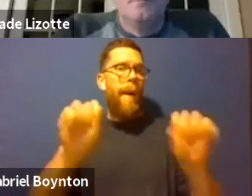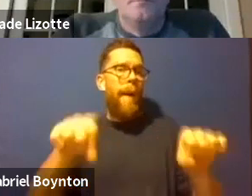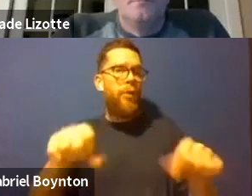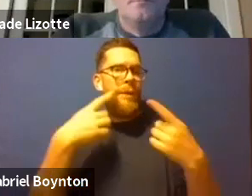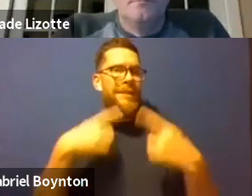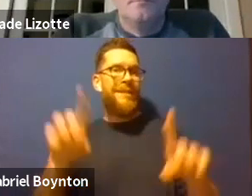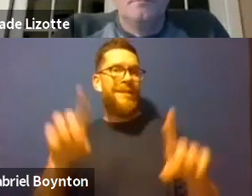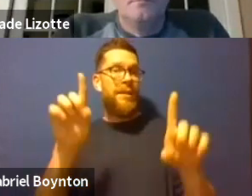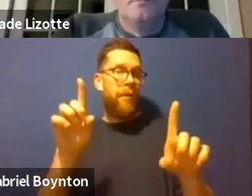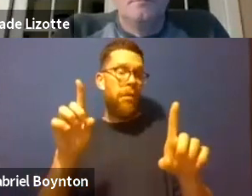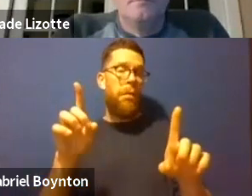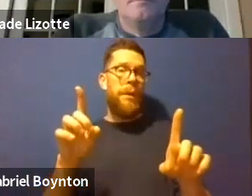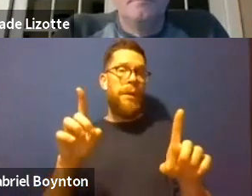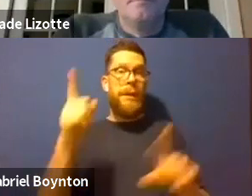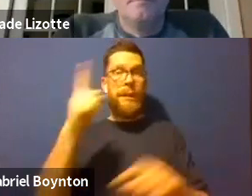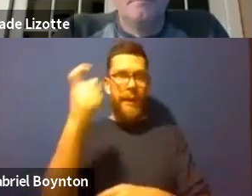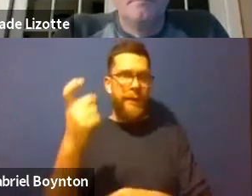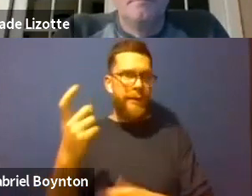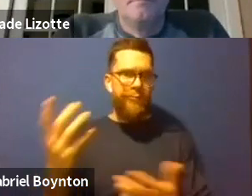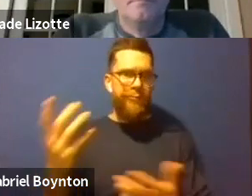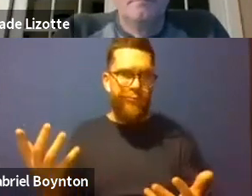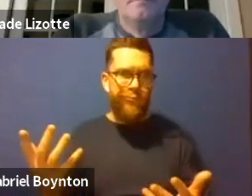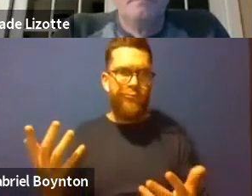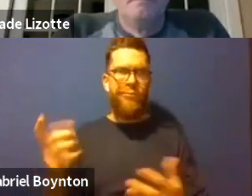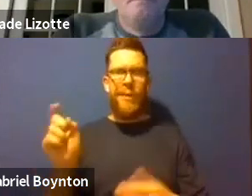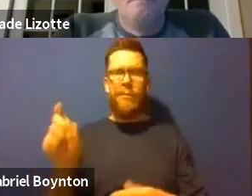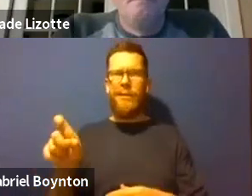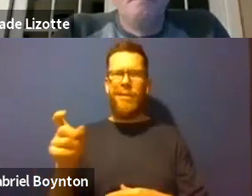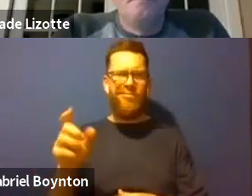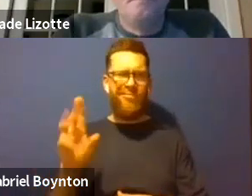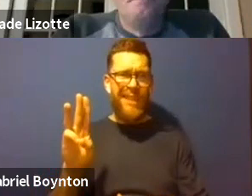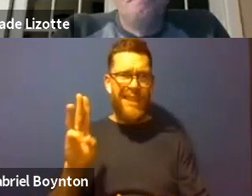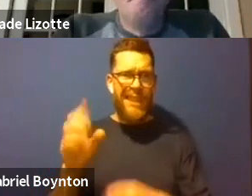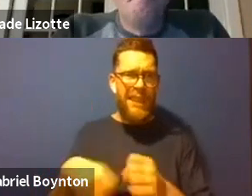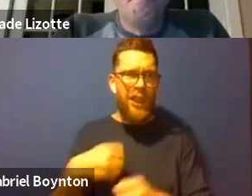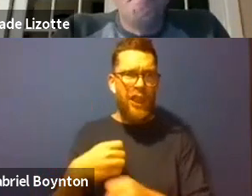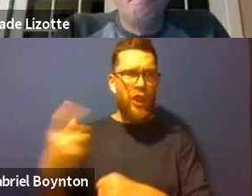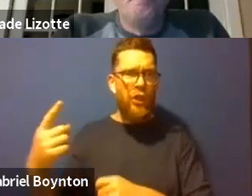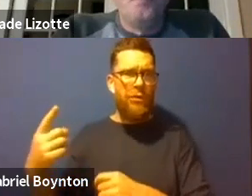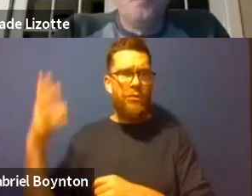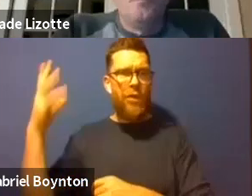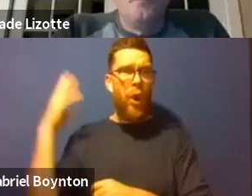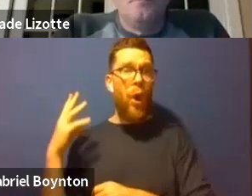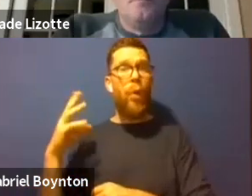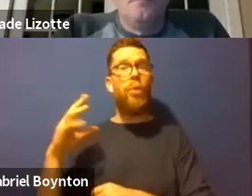Deniz Savas: Is because I don't know how many years, it must have been six years ago, Joe, you came forward and said, Hey, you guys should consider school choice.